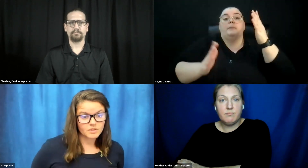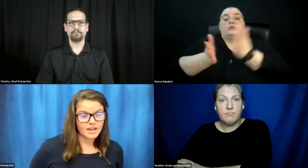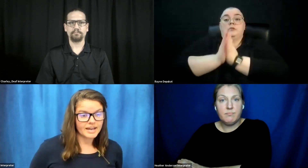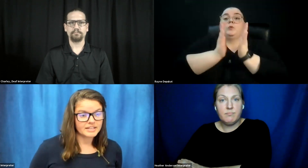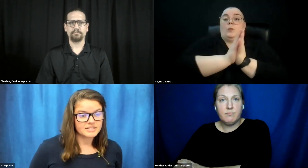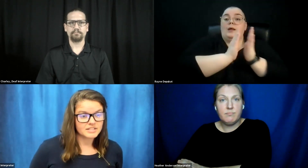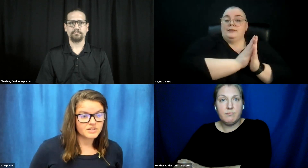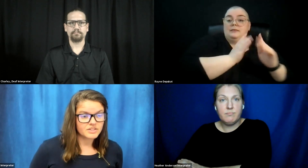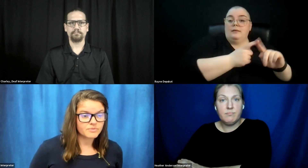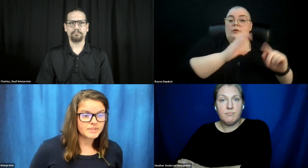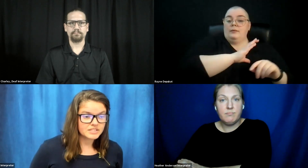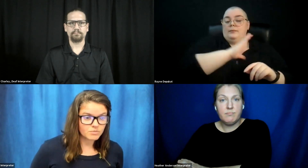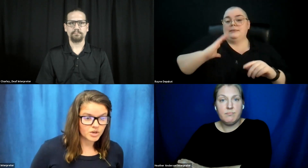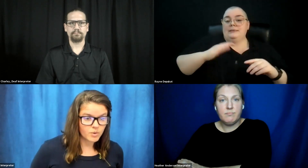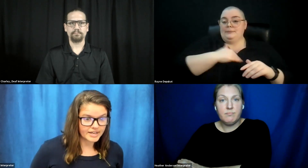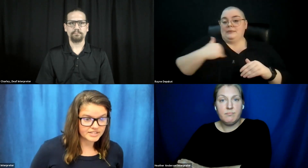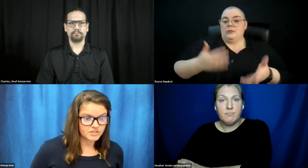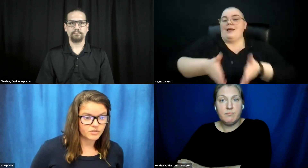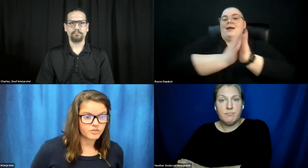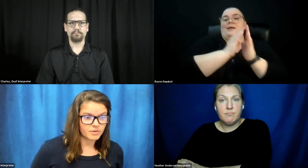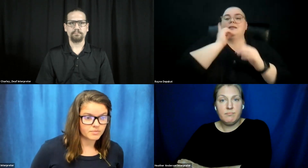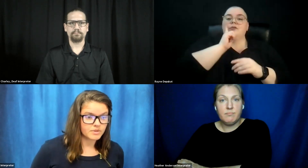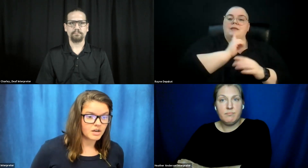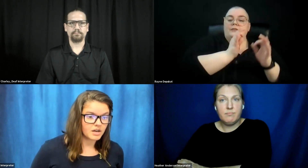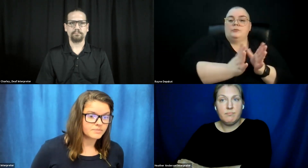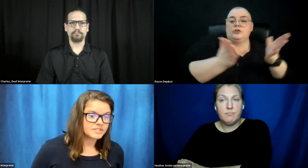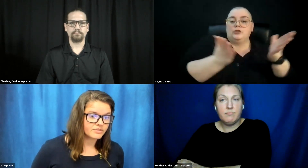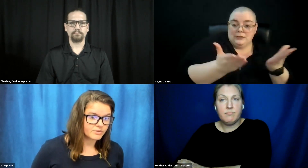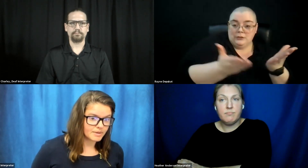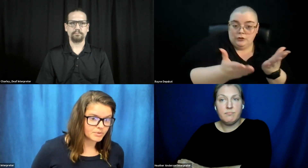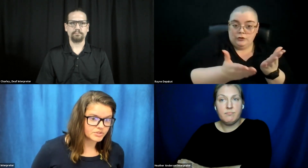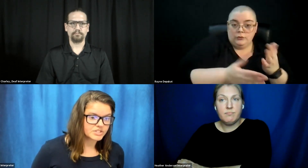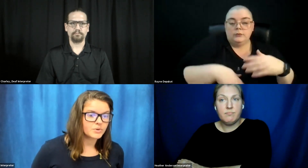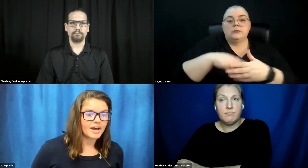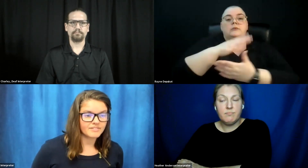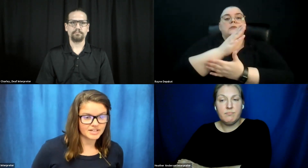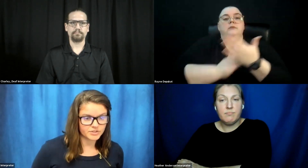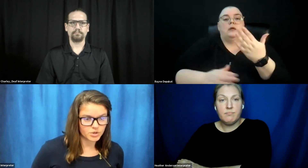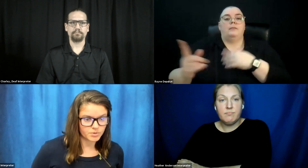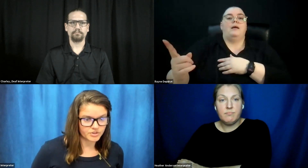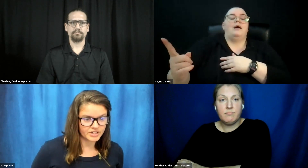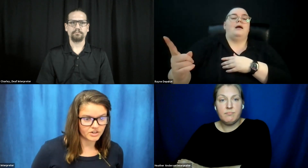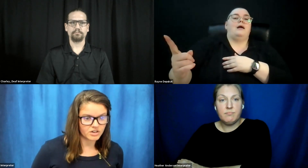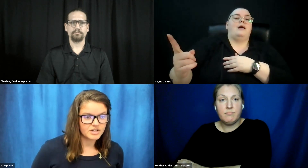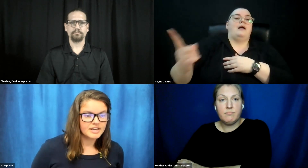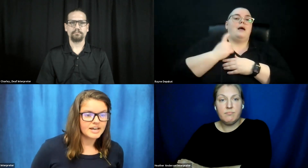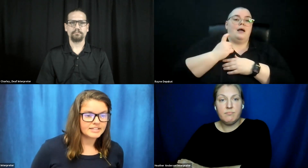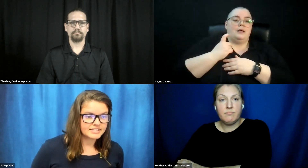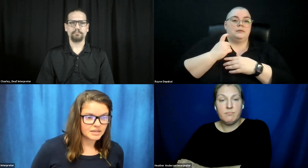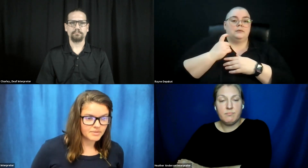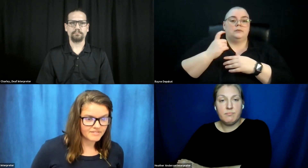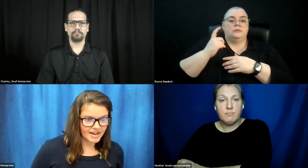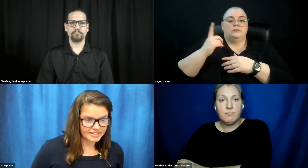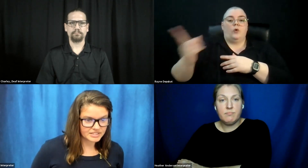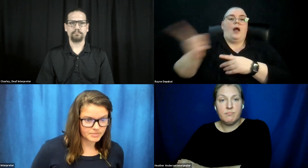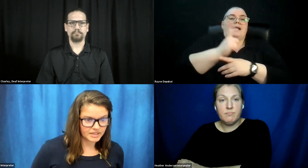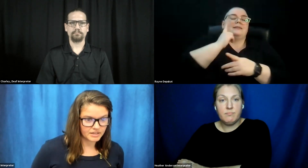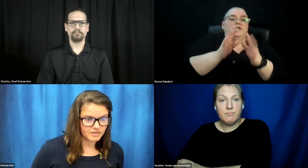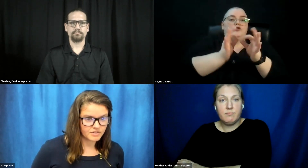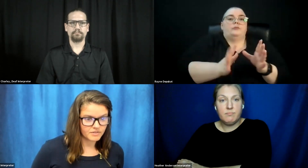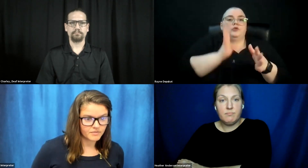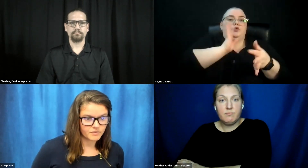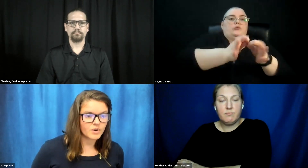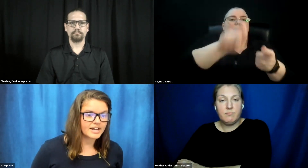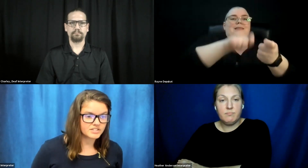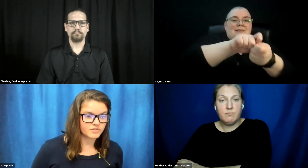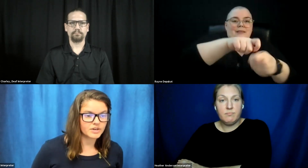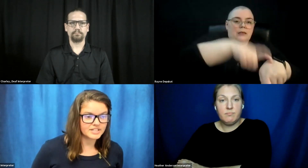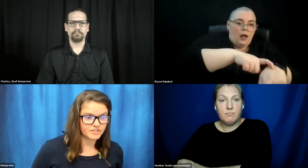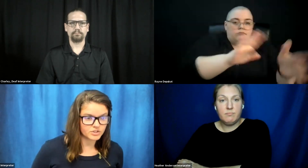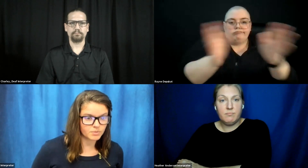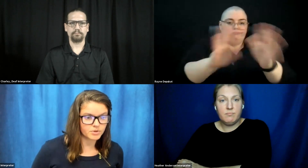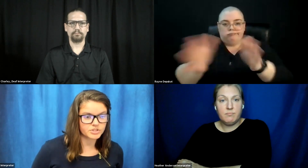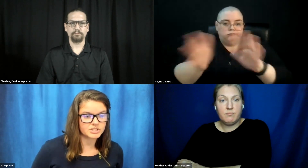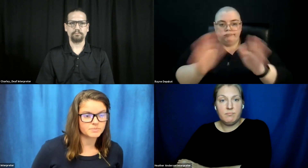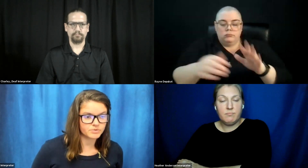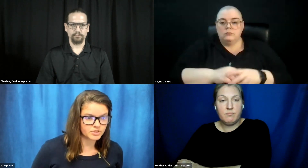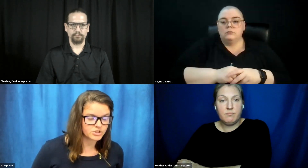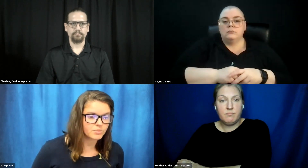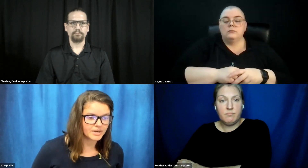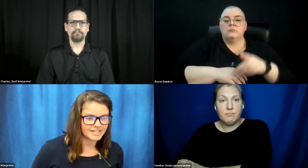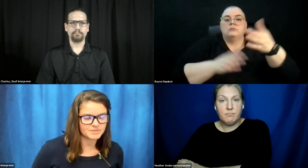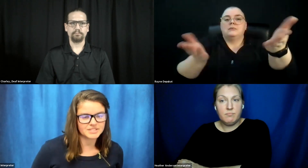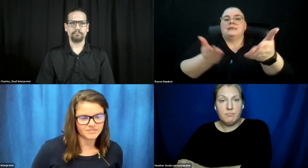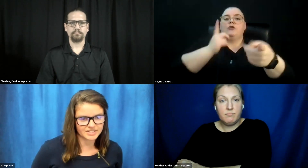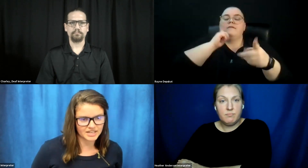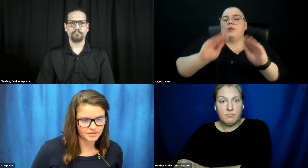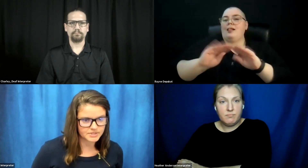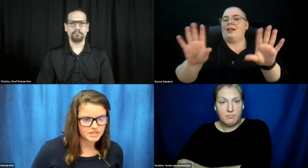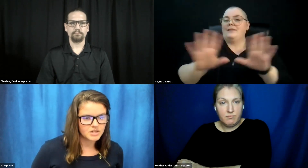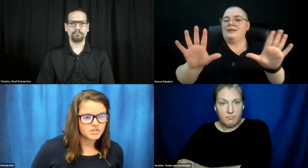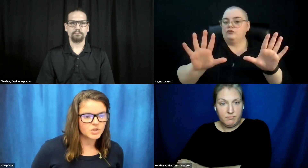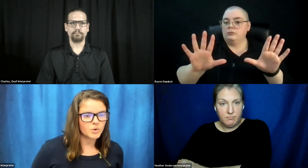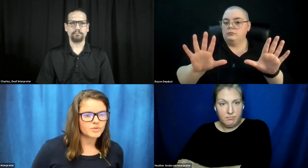And there have been some requests from different members to have a Deaf Interpreter here. And some have asked me, or asked for a definite interpreter to interpret at specific times.